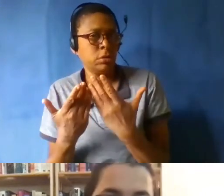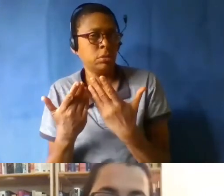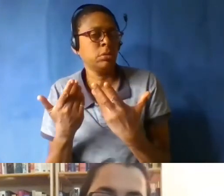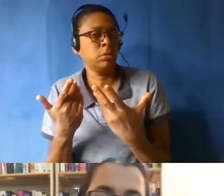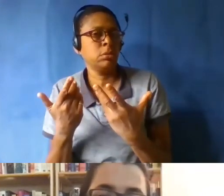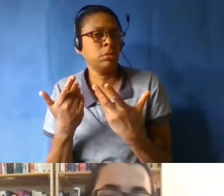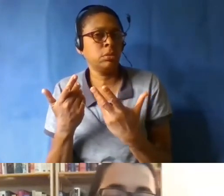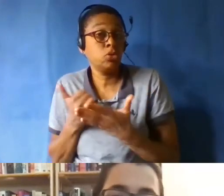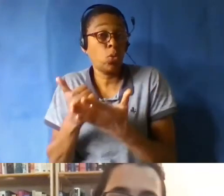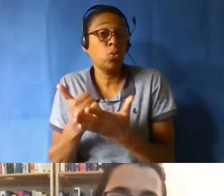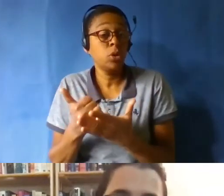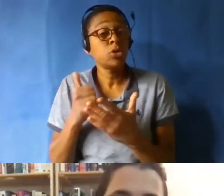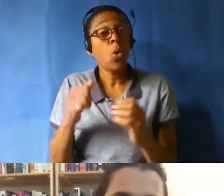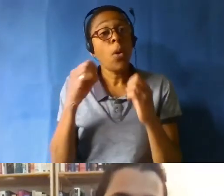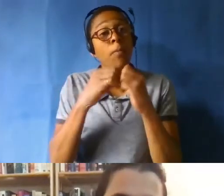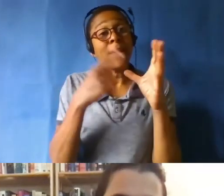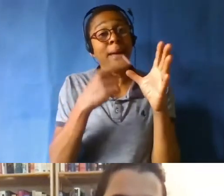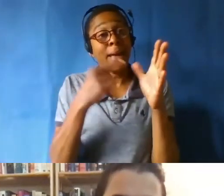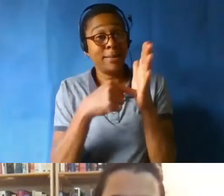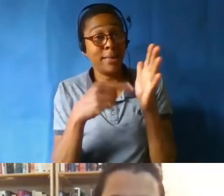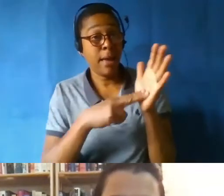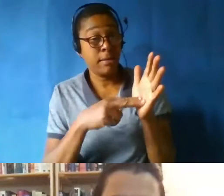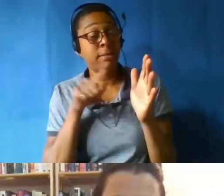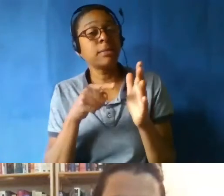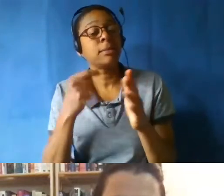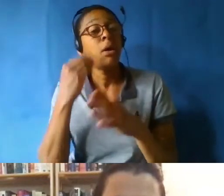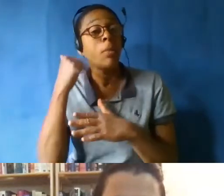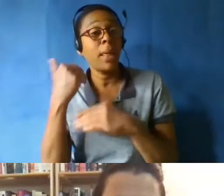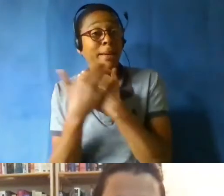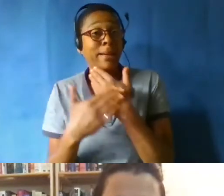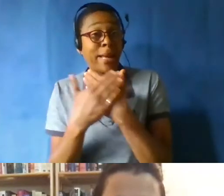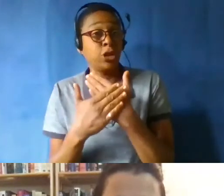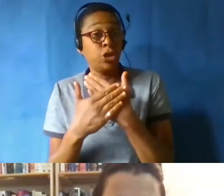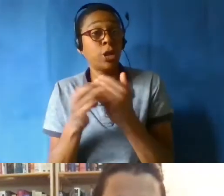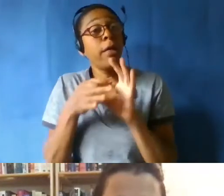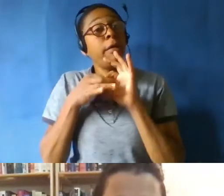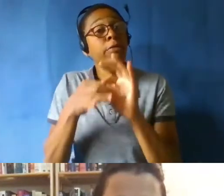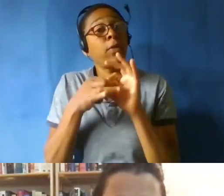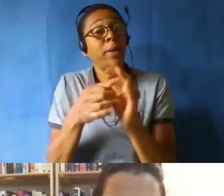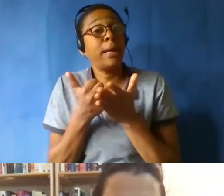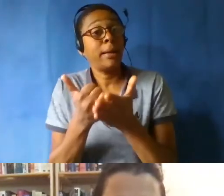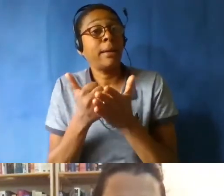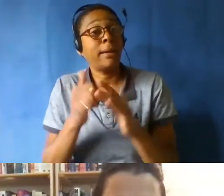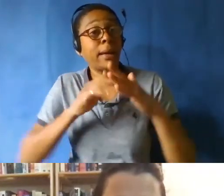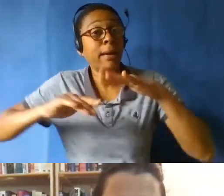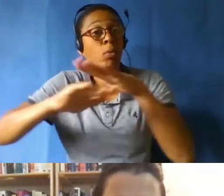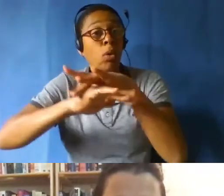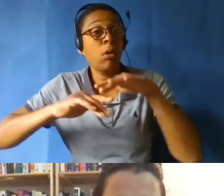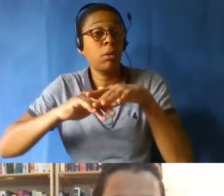people who share your background. So obviously, you probably know about the VAATN in the UK Also there are like I'm working with this project alongside the colour of madness